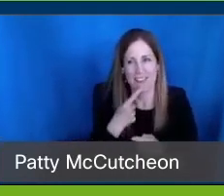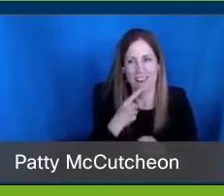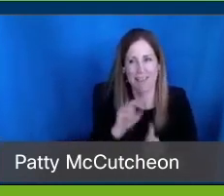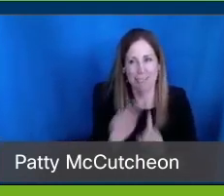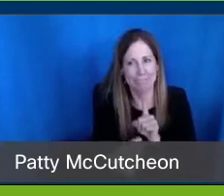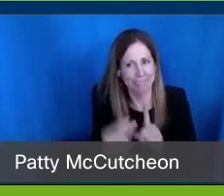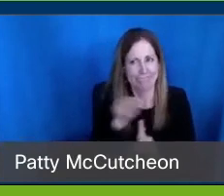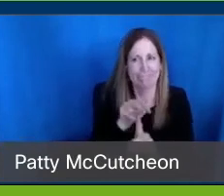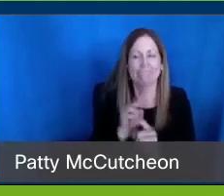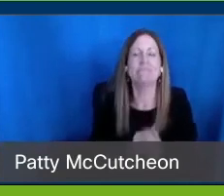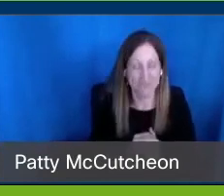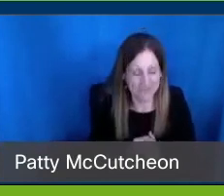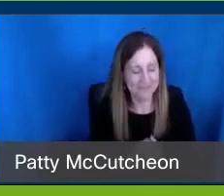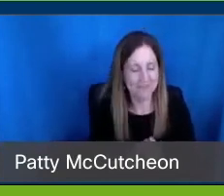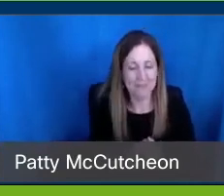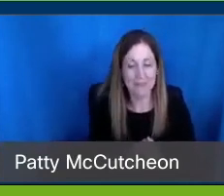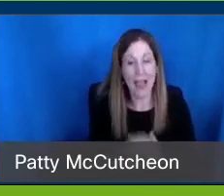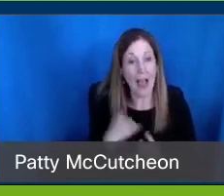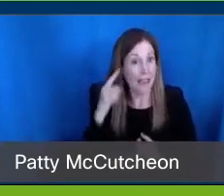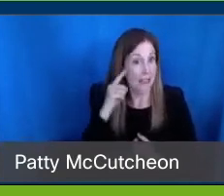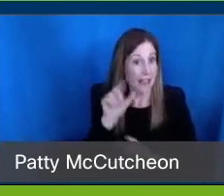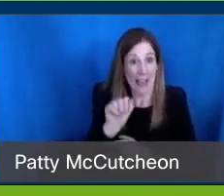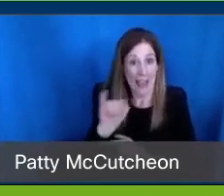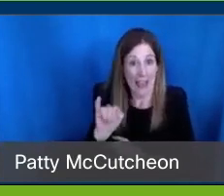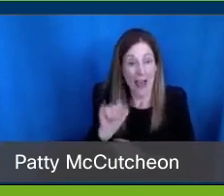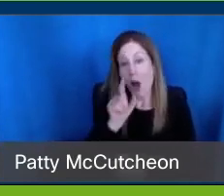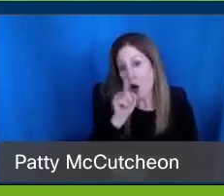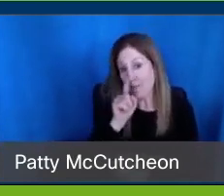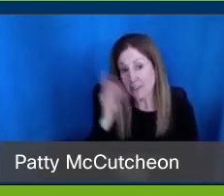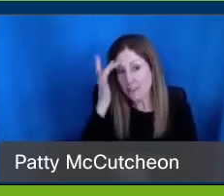I really think artificial intelligence, chat bots, voice bots, uh...